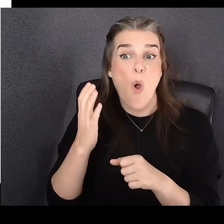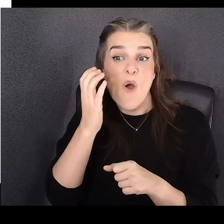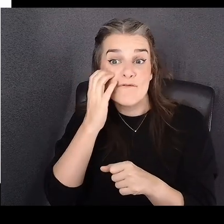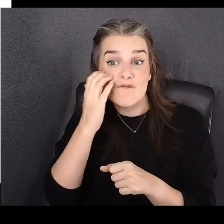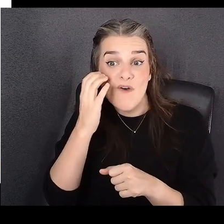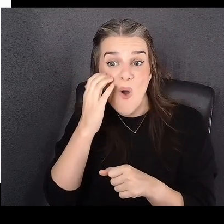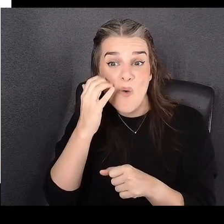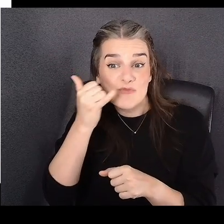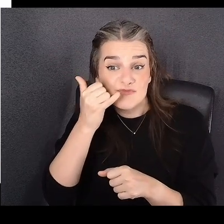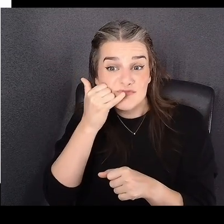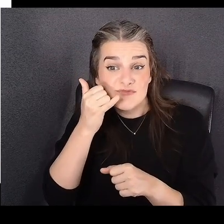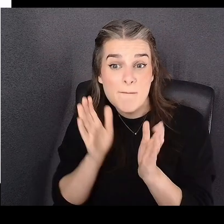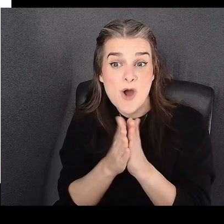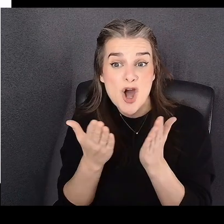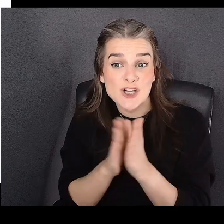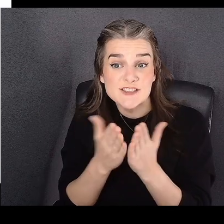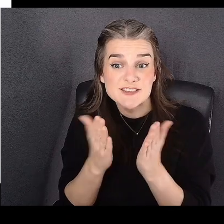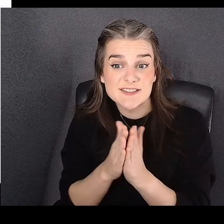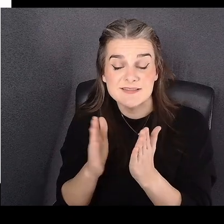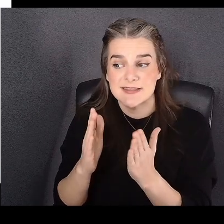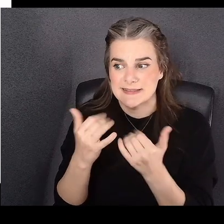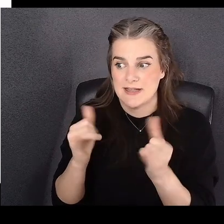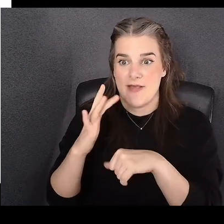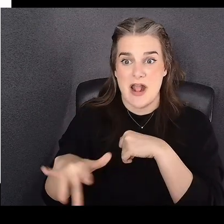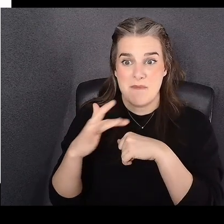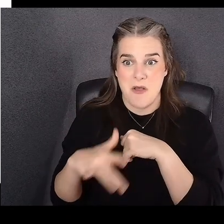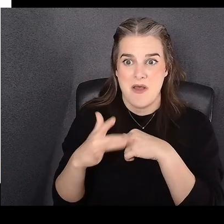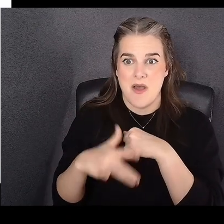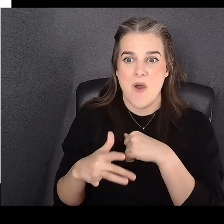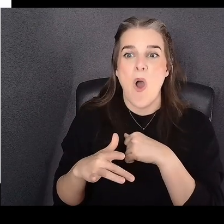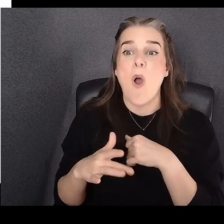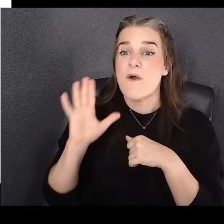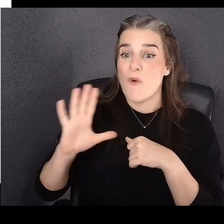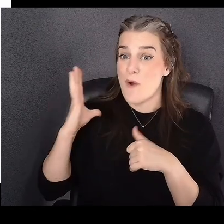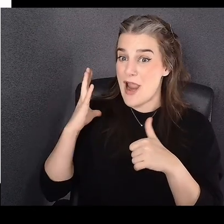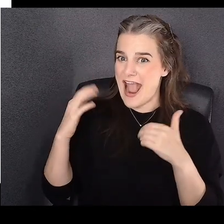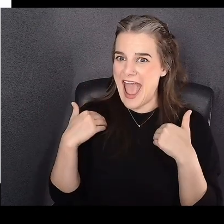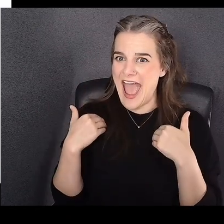that was our original card holder. So we would wrap one in duct tape and then slice it in four quadrants.